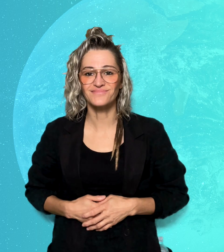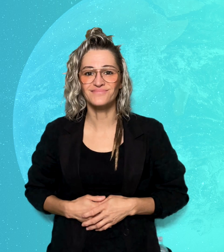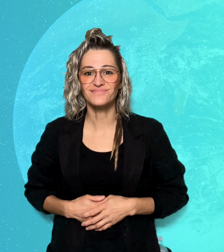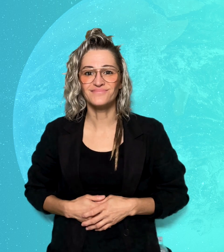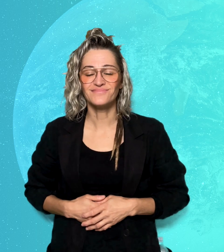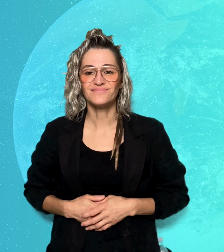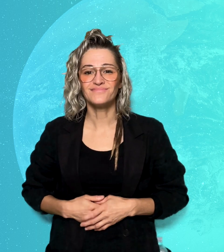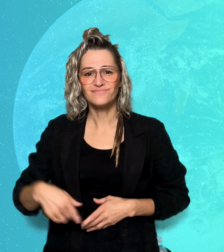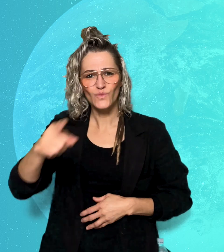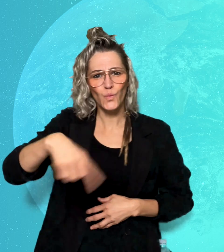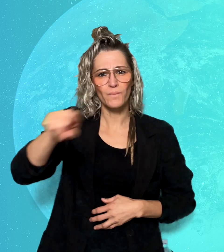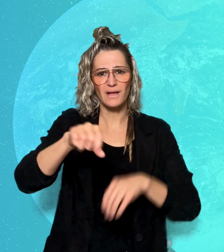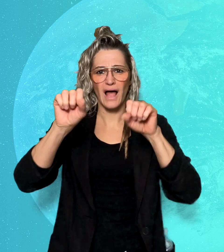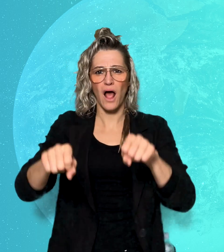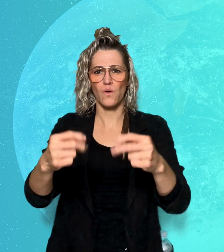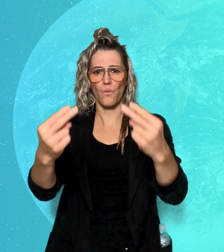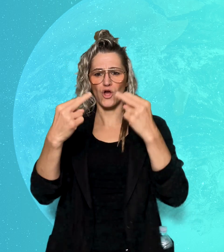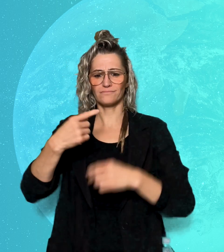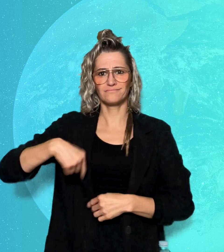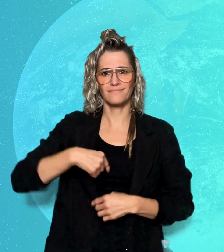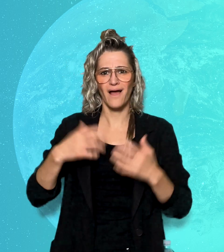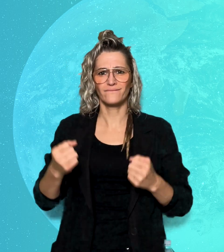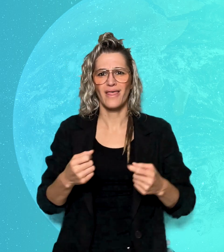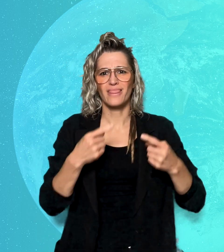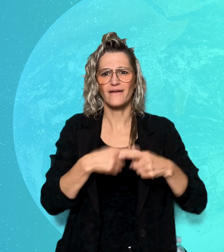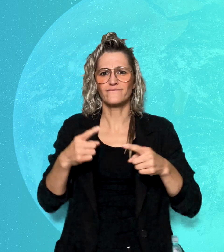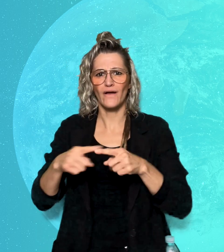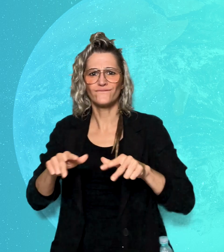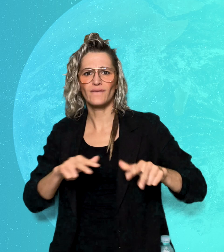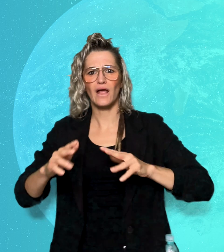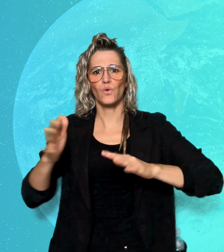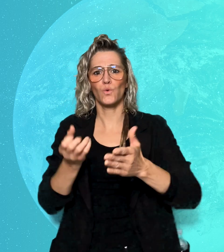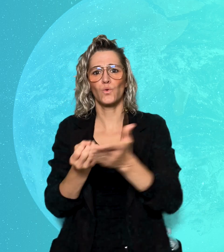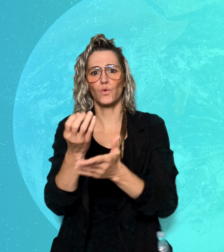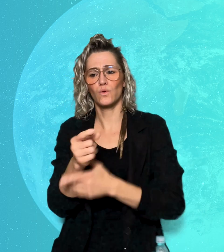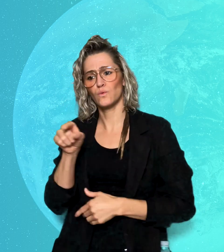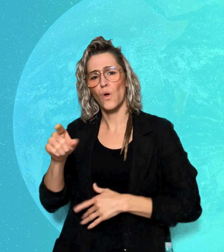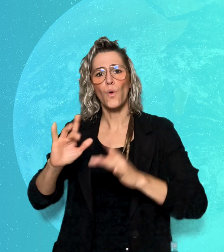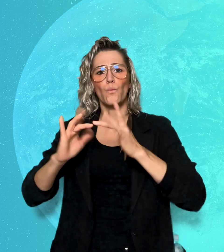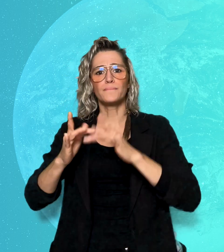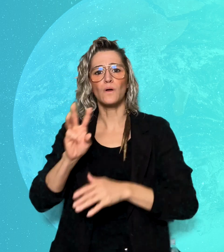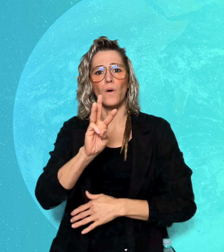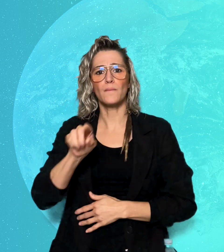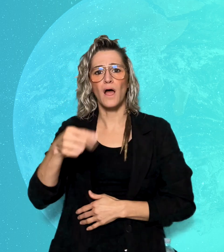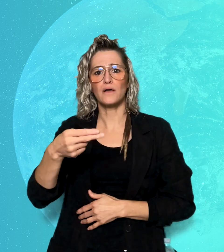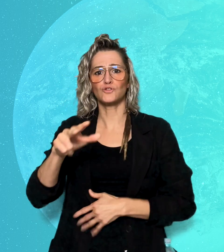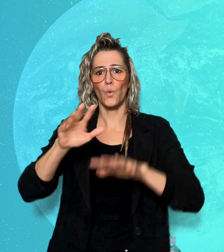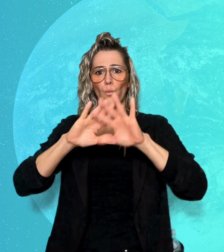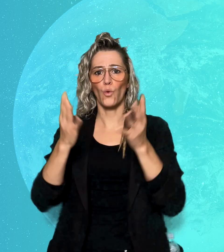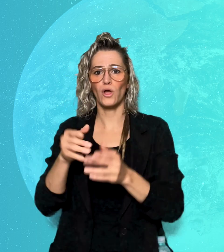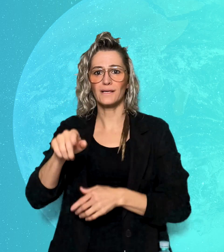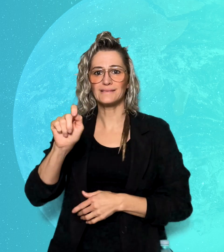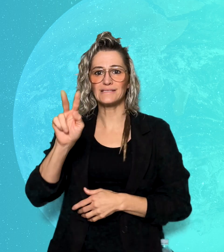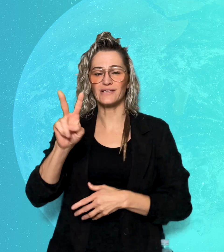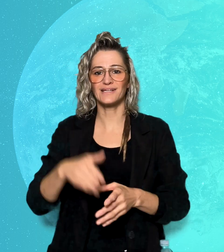You can watch all of our videos at www.h3world.tv.